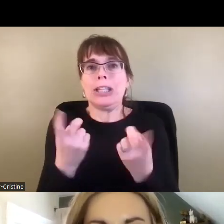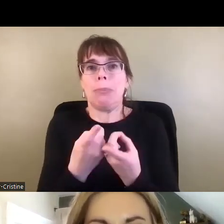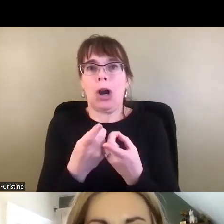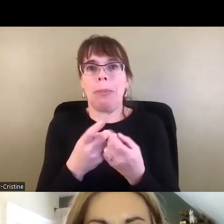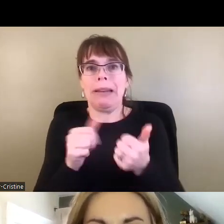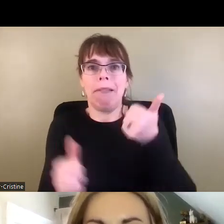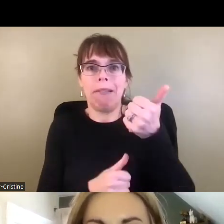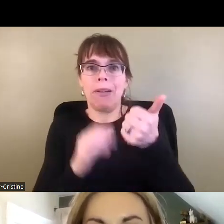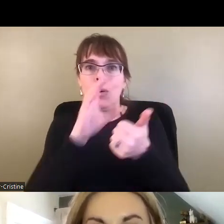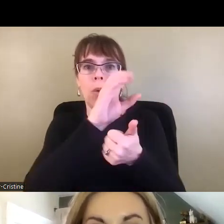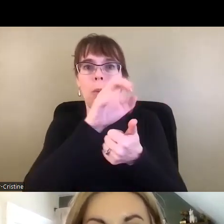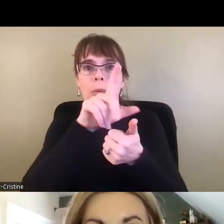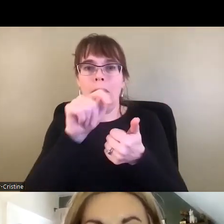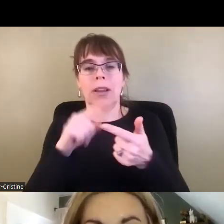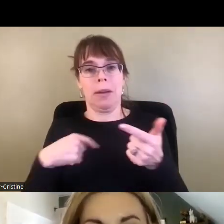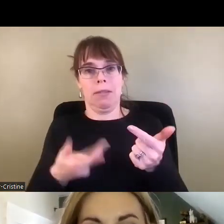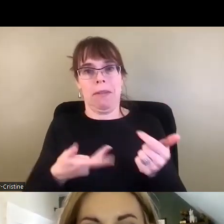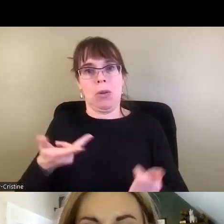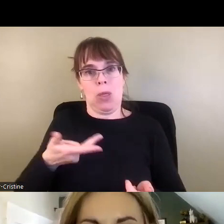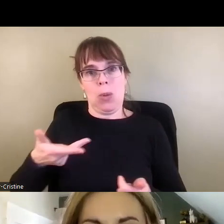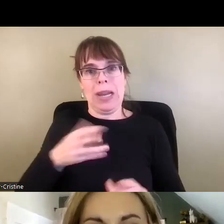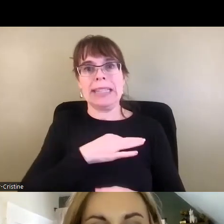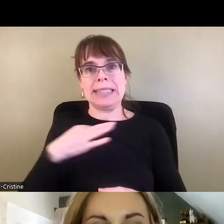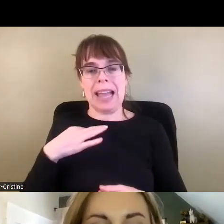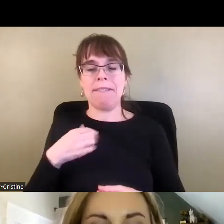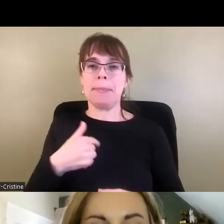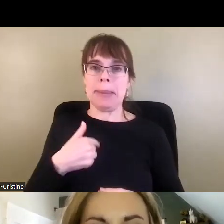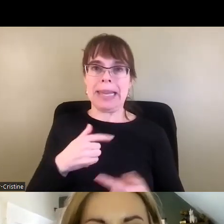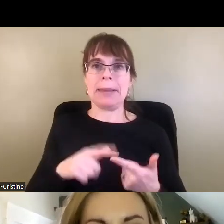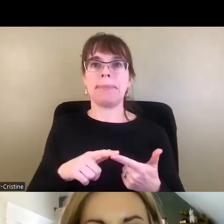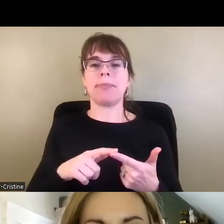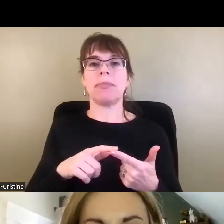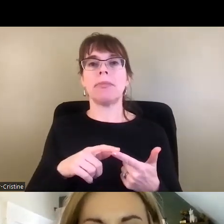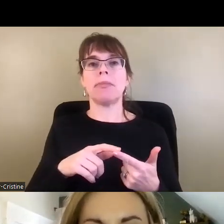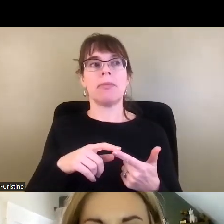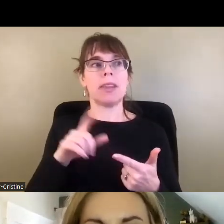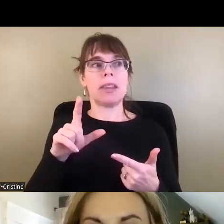of Cobalt, but we are a staff of 3 folx. There's myself, our staffer Melisa who is